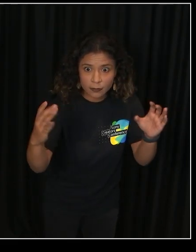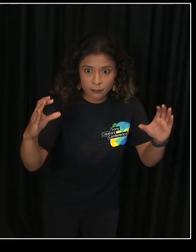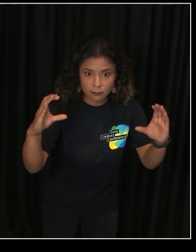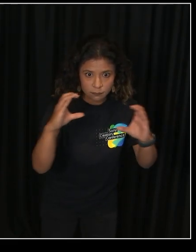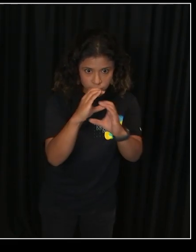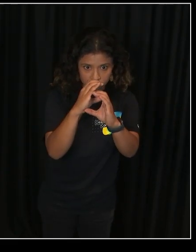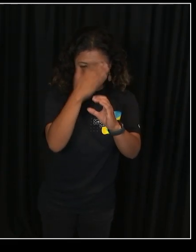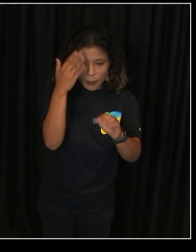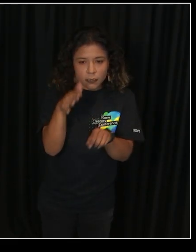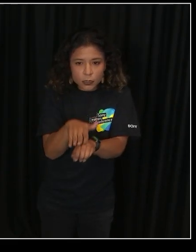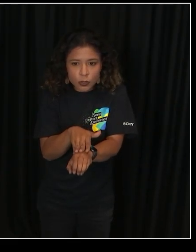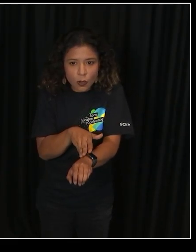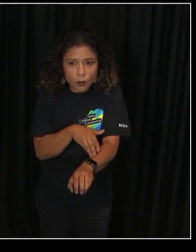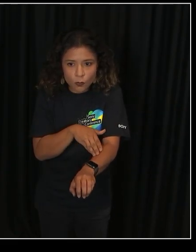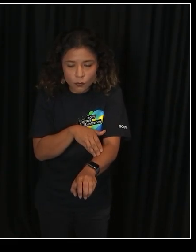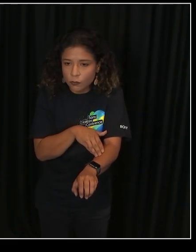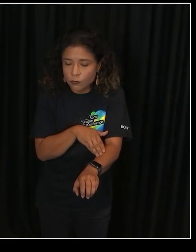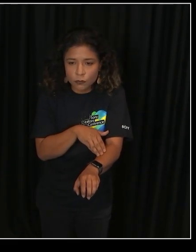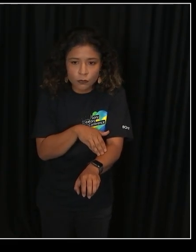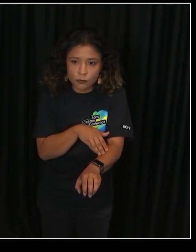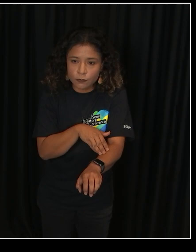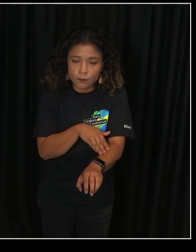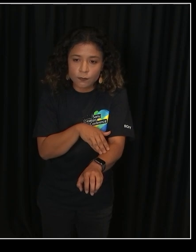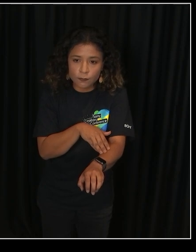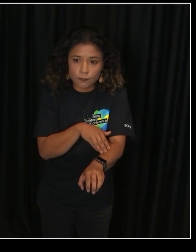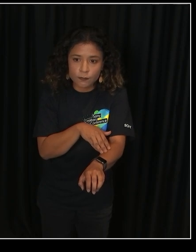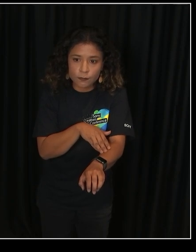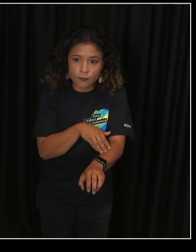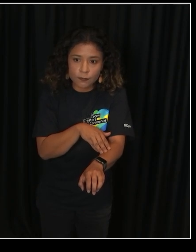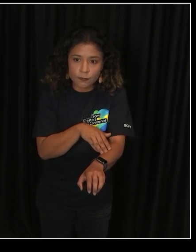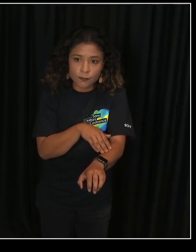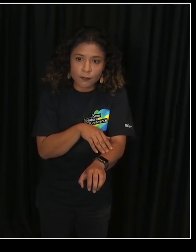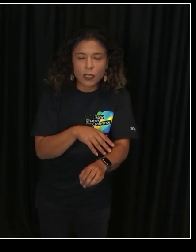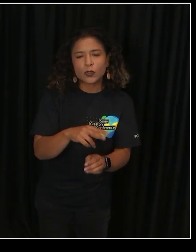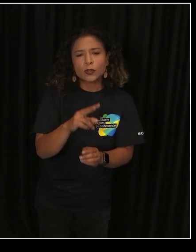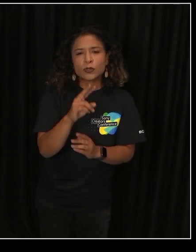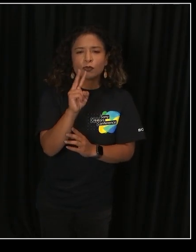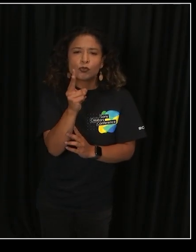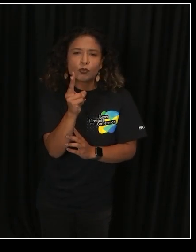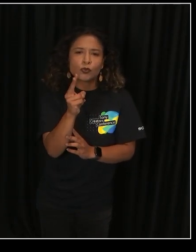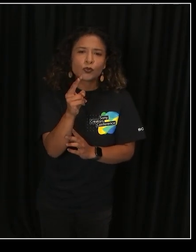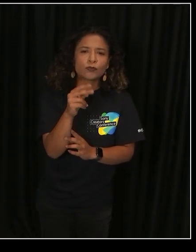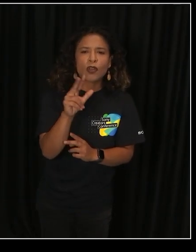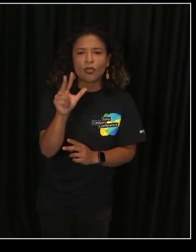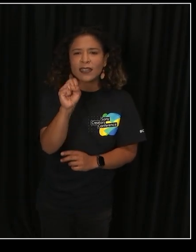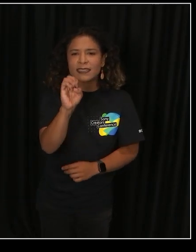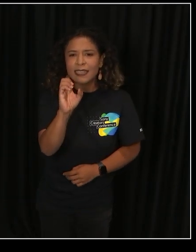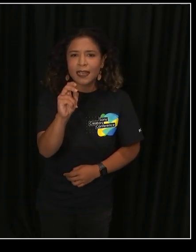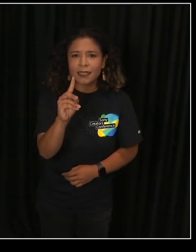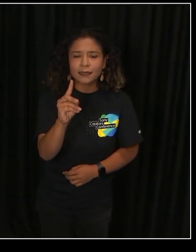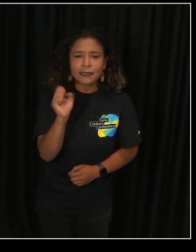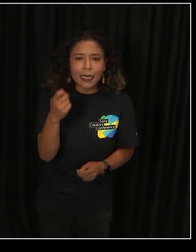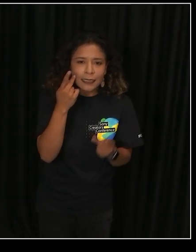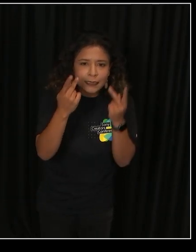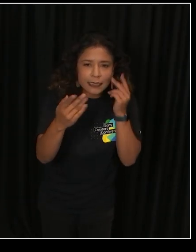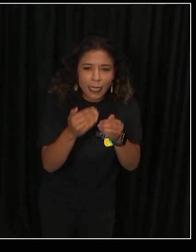it's going slower and it's getting about two or three seconds worth of visibility at its current speed of where the track's going.